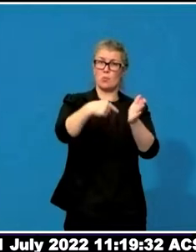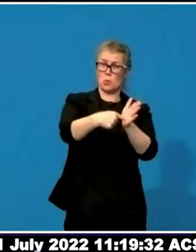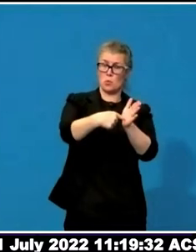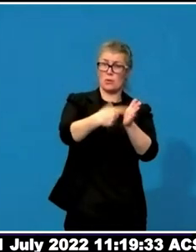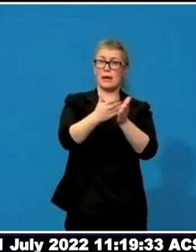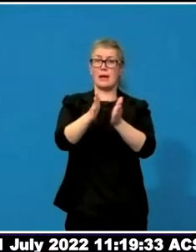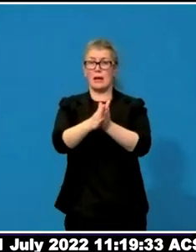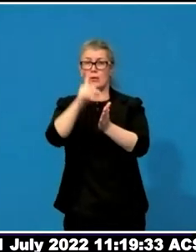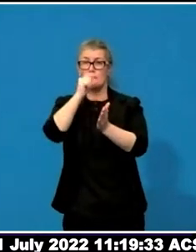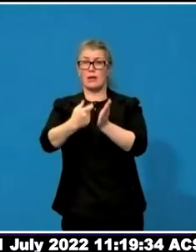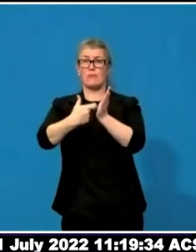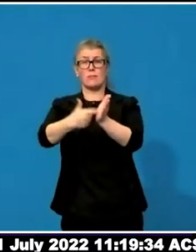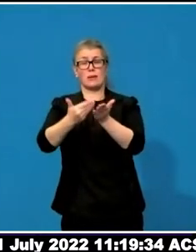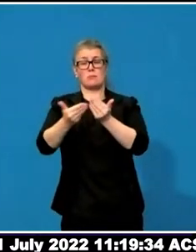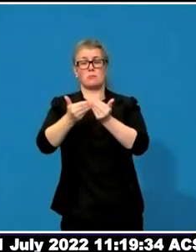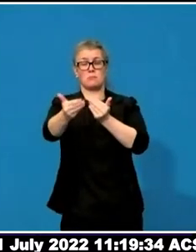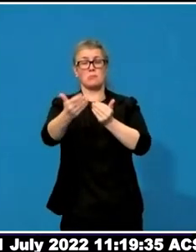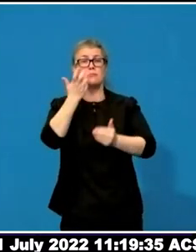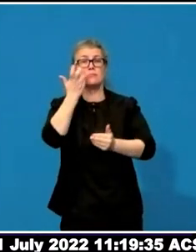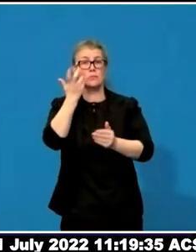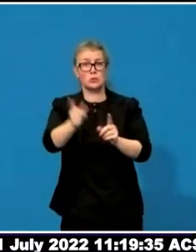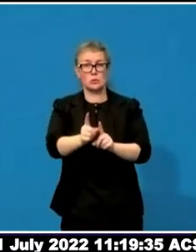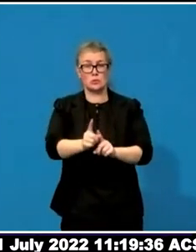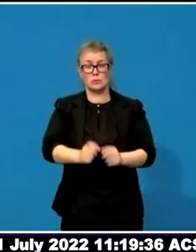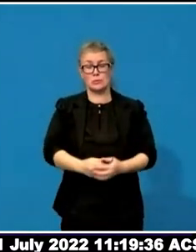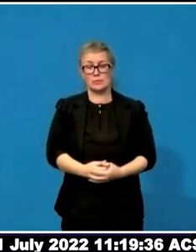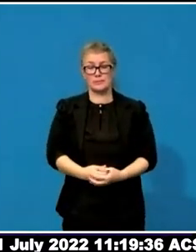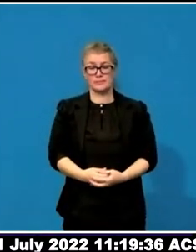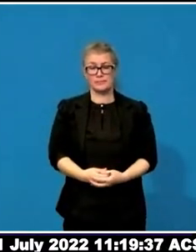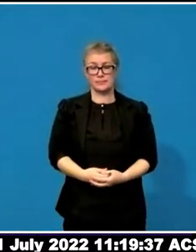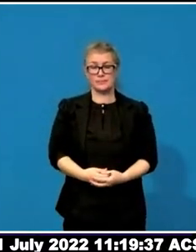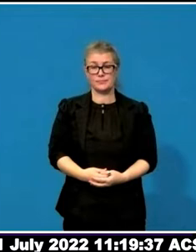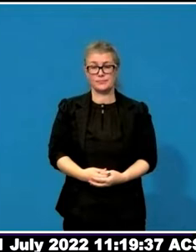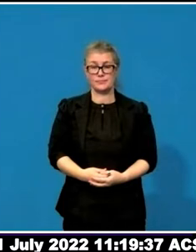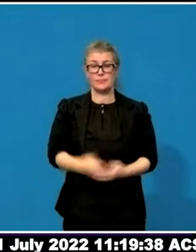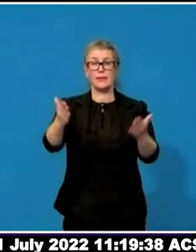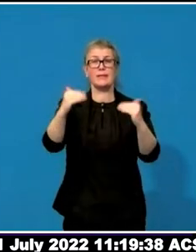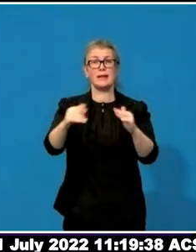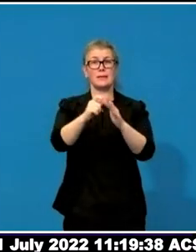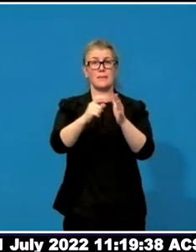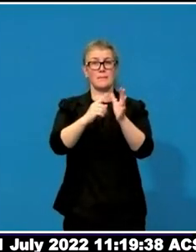Commissioners, you will then have the benefit of a panel of witnesses from NACCHO, KAMS and